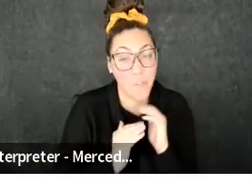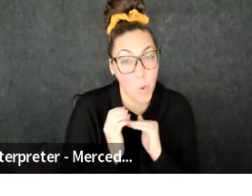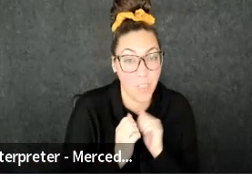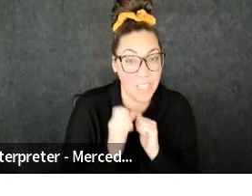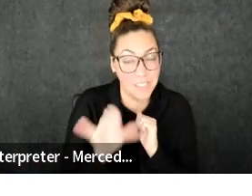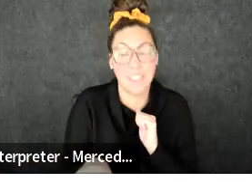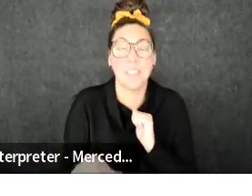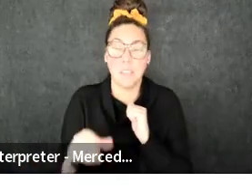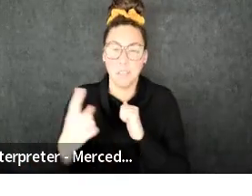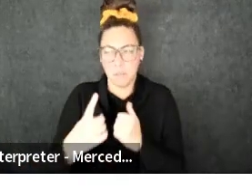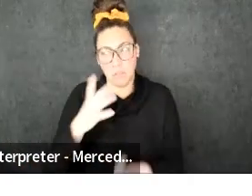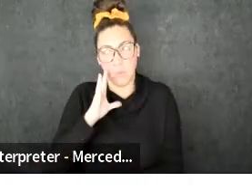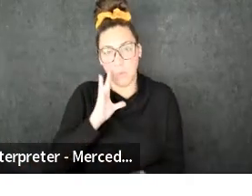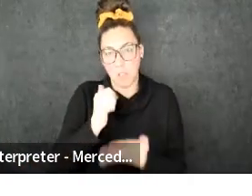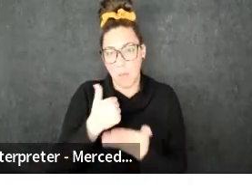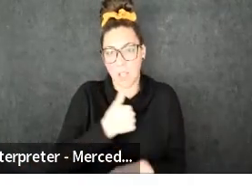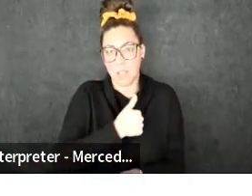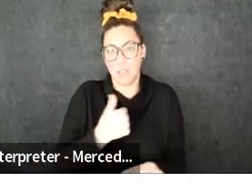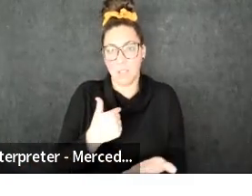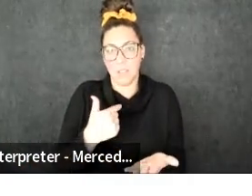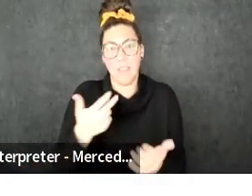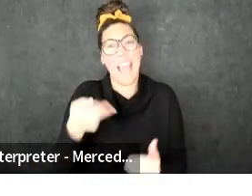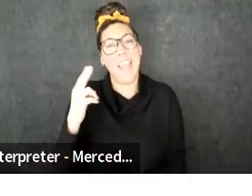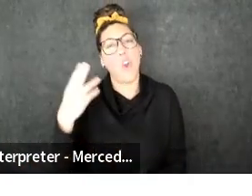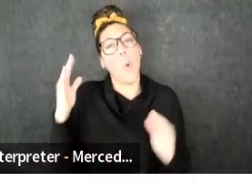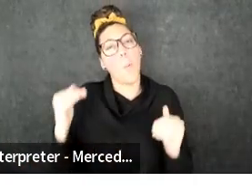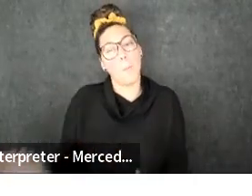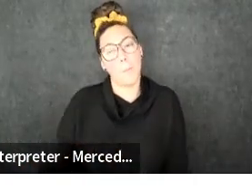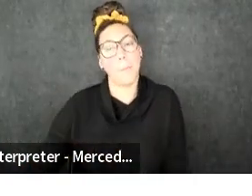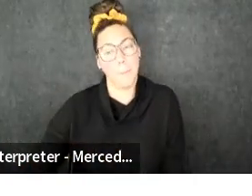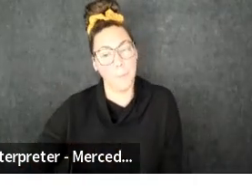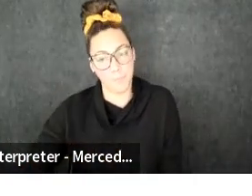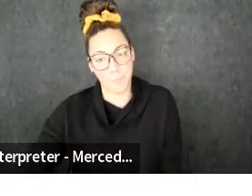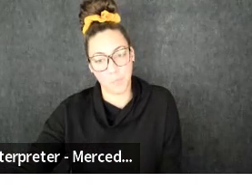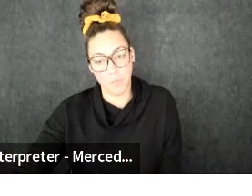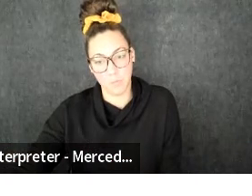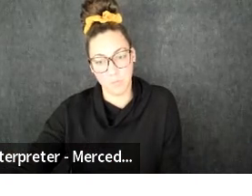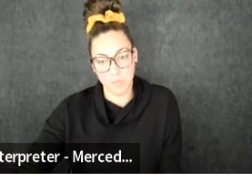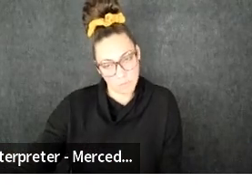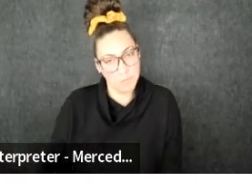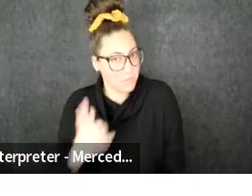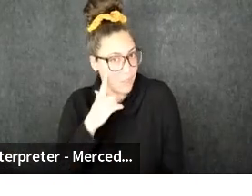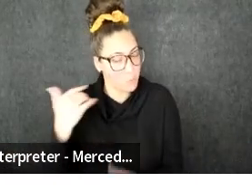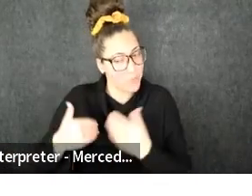is going to contribute to us helping us have higher hope for moving forward.